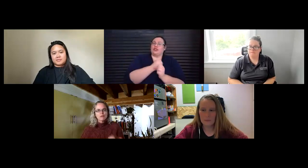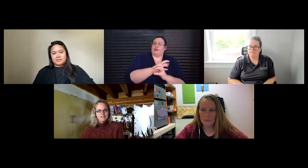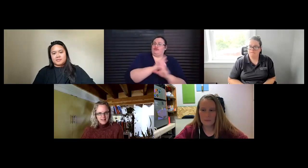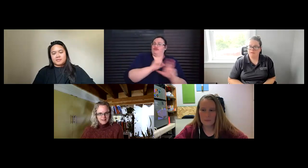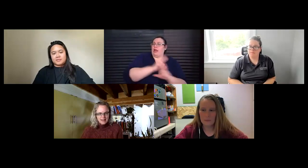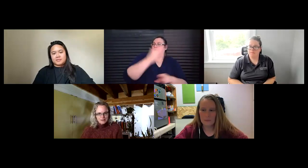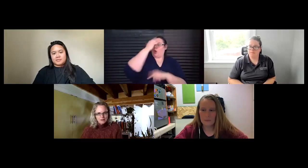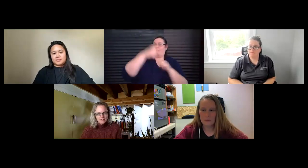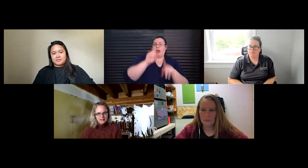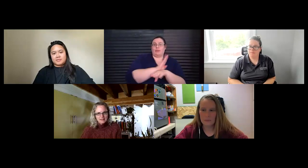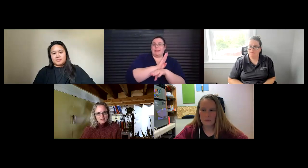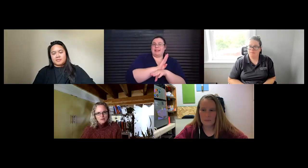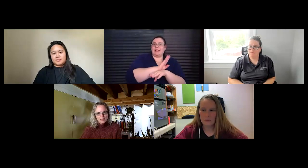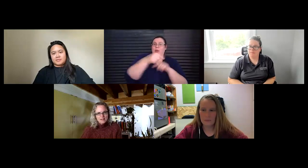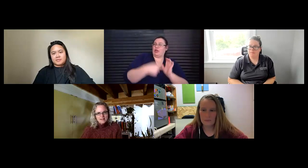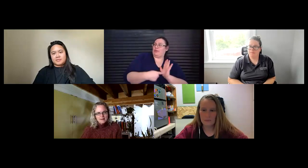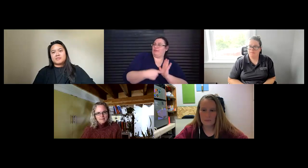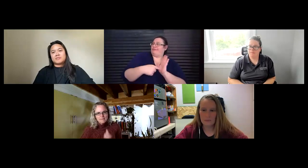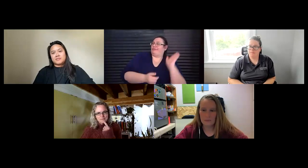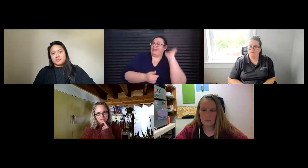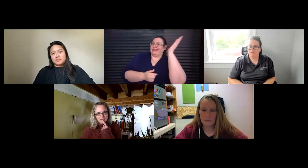you present that to a funding source?